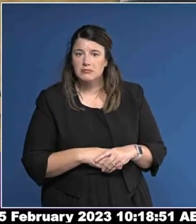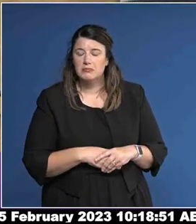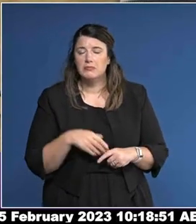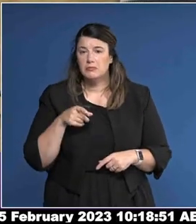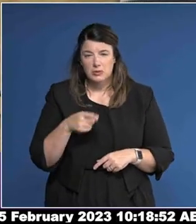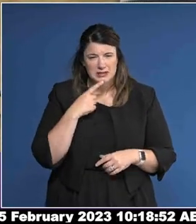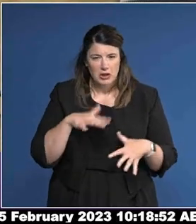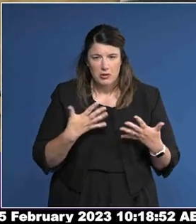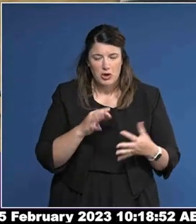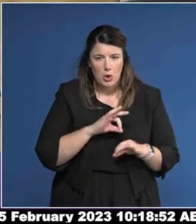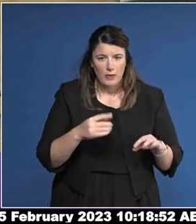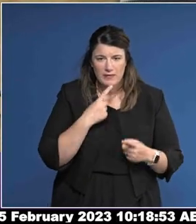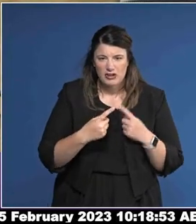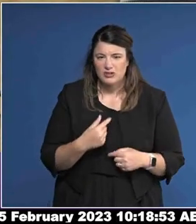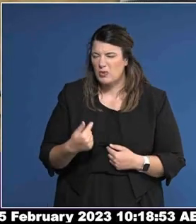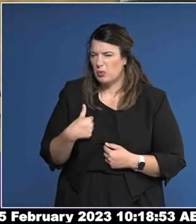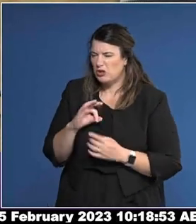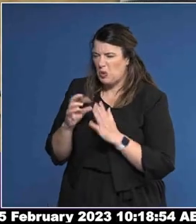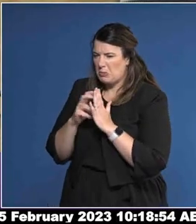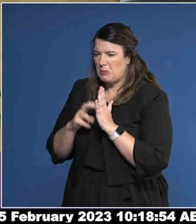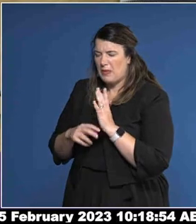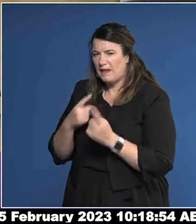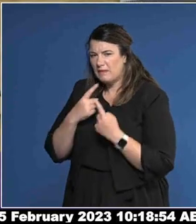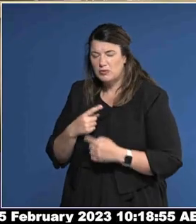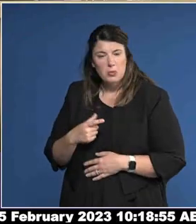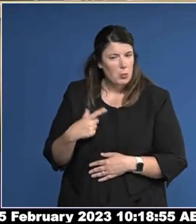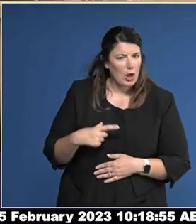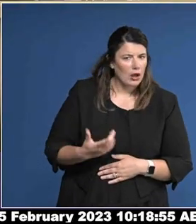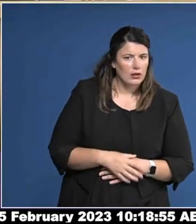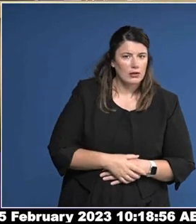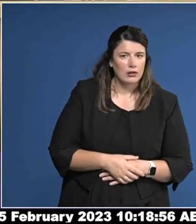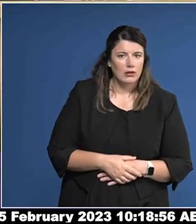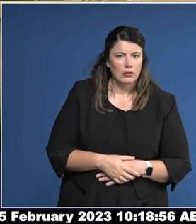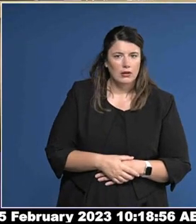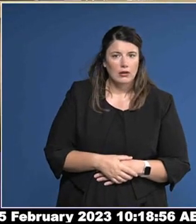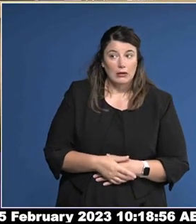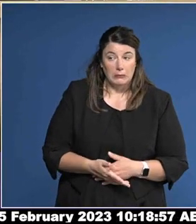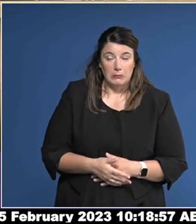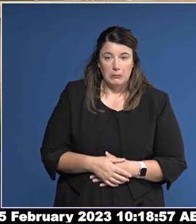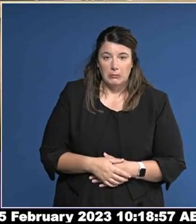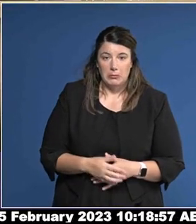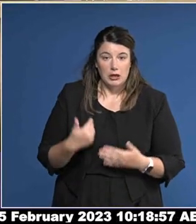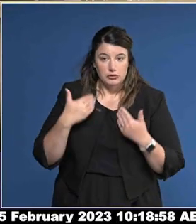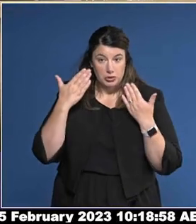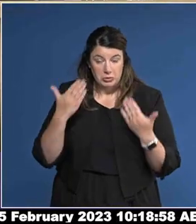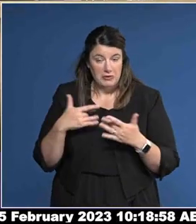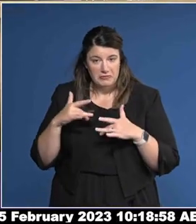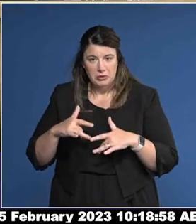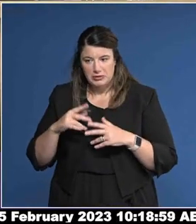We don't collect that information. Why not? MR HYLAND: I don't know. I haven't inquired into that practice, but it is something I will look into.